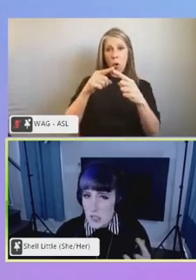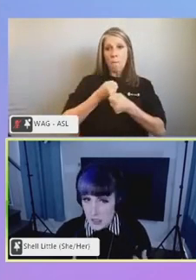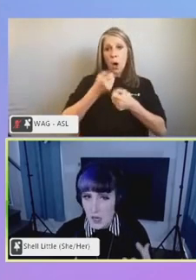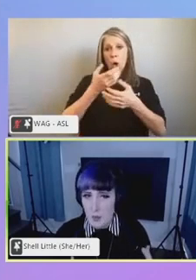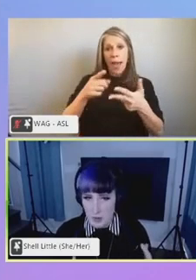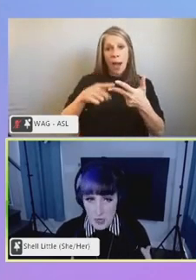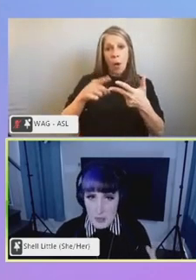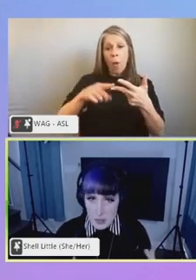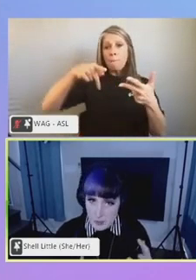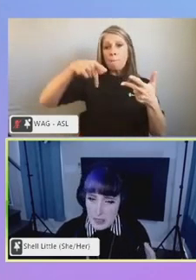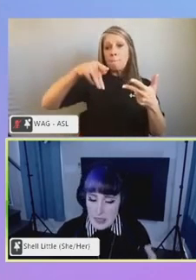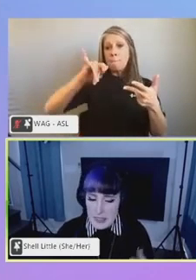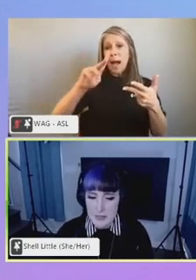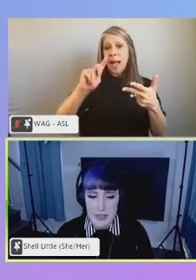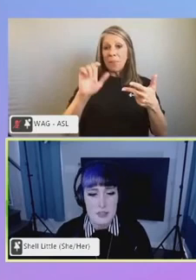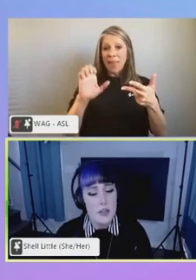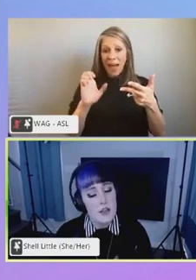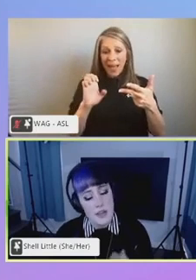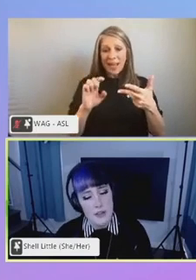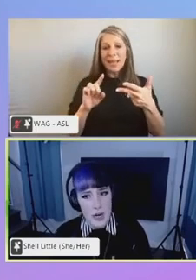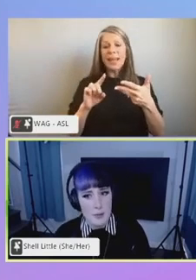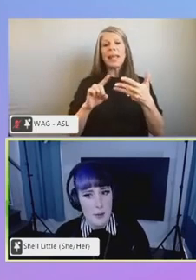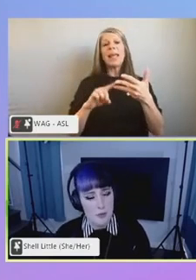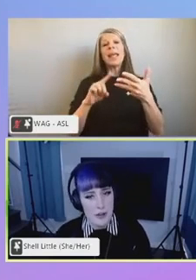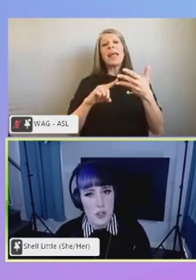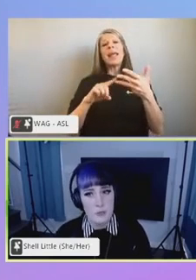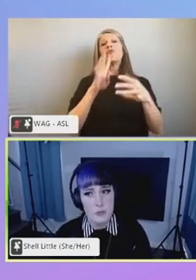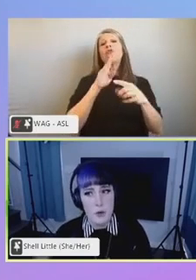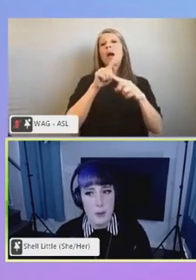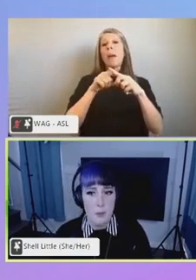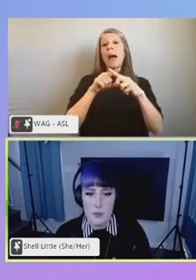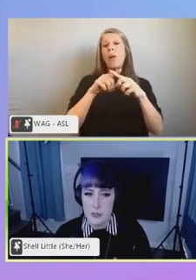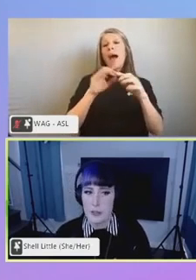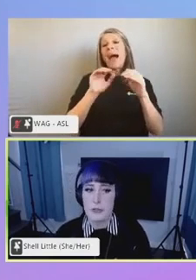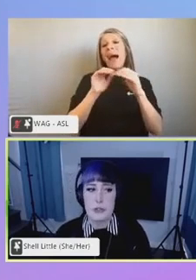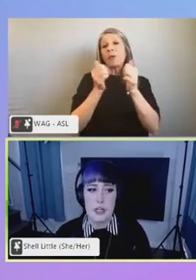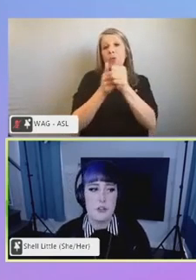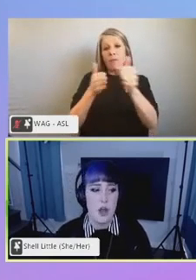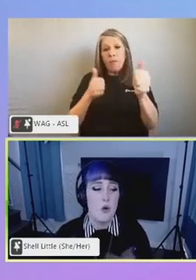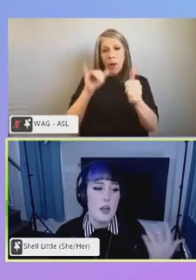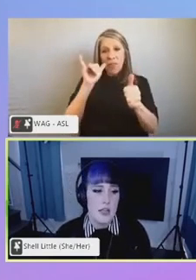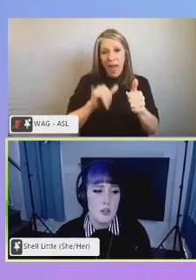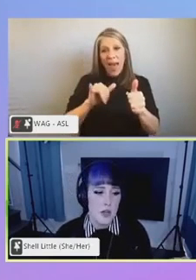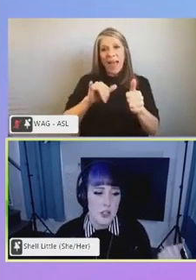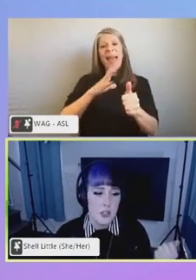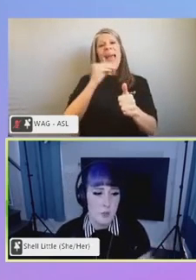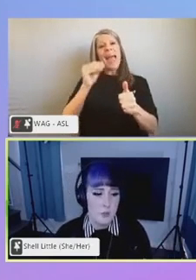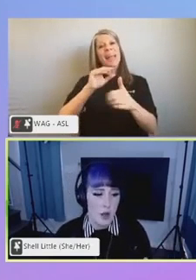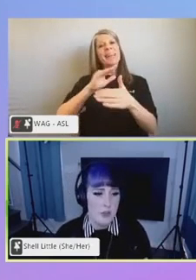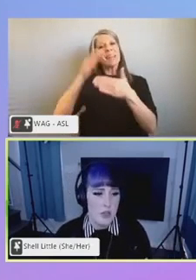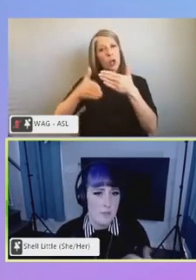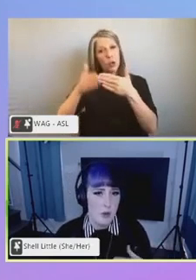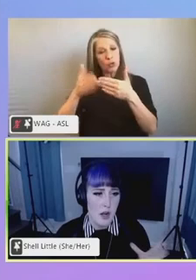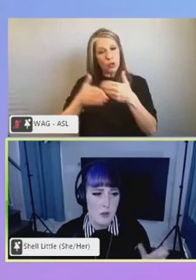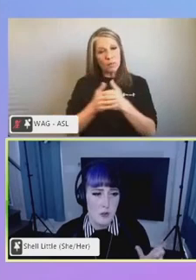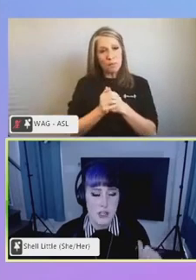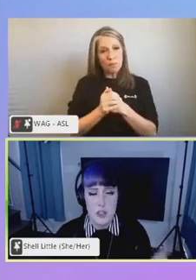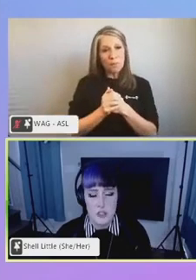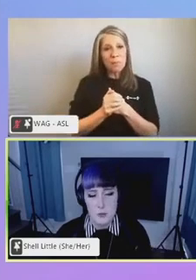talks, I like or show a roll. For the day, we're going to start with intro. the Moving into burnout. Then we will go to that a pipeline. The main this and